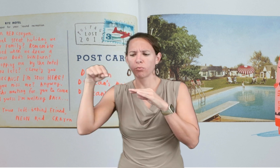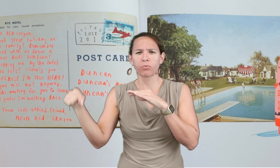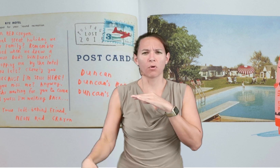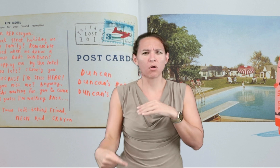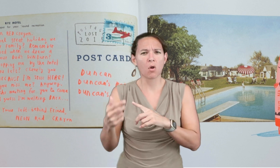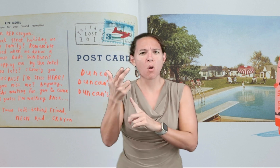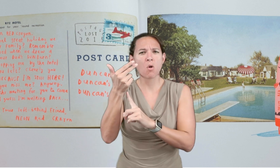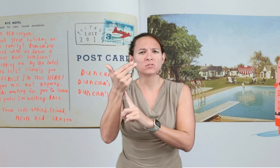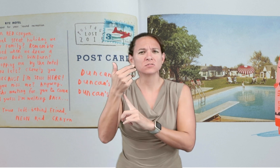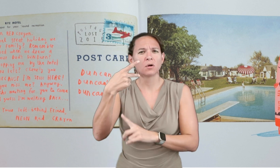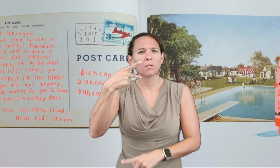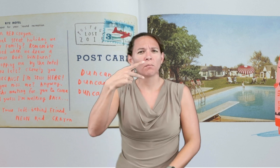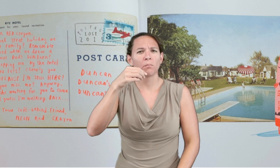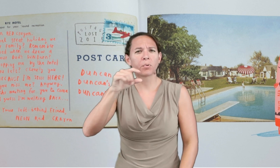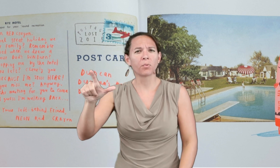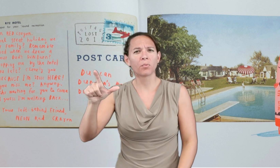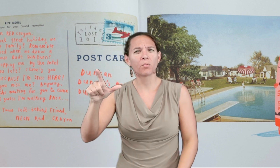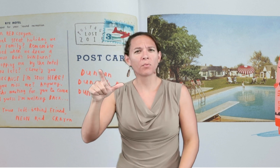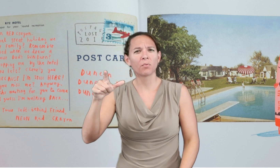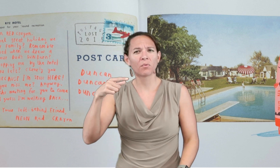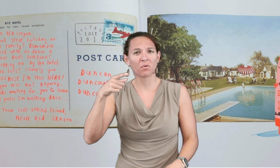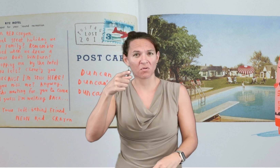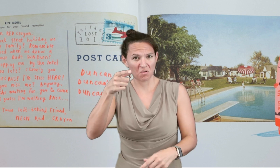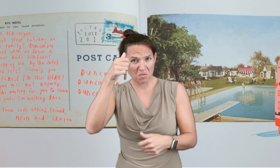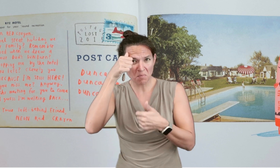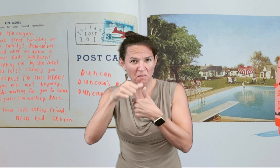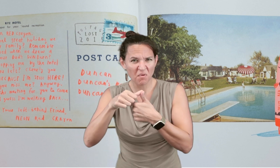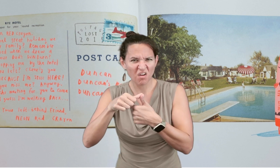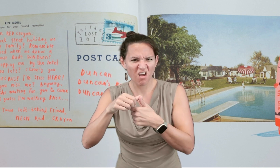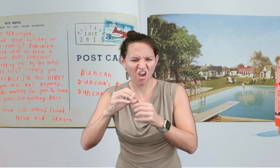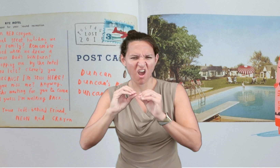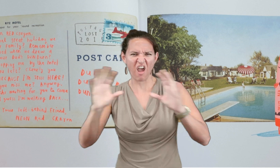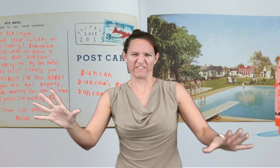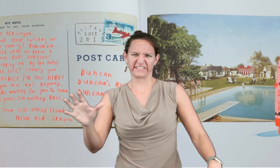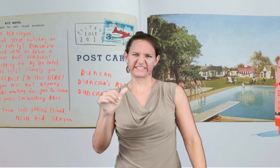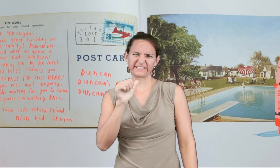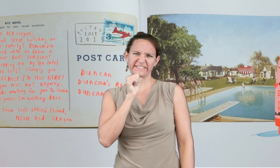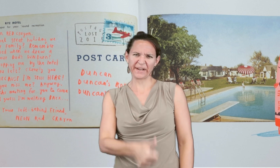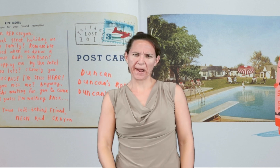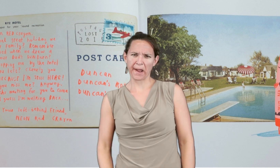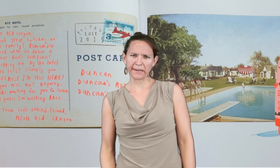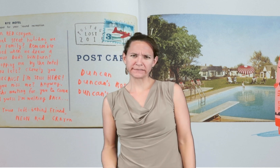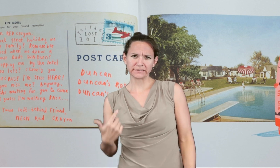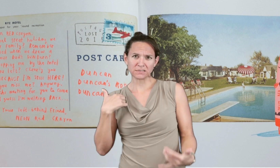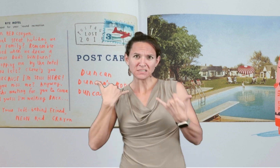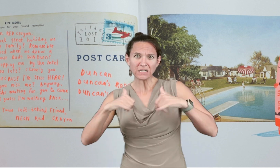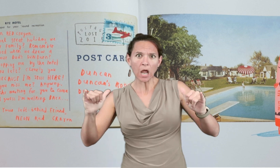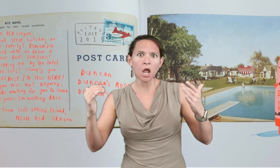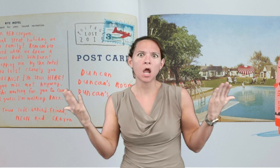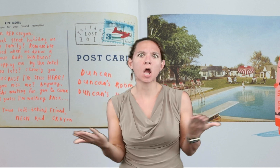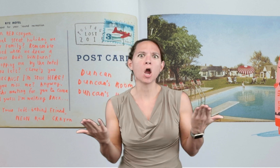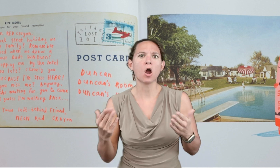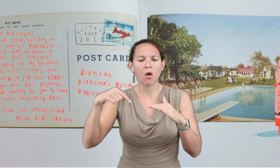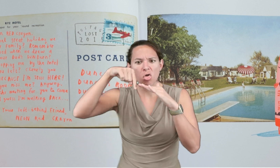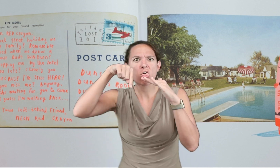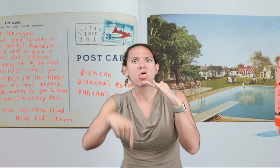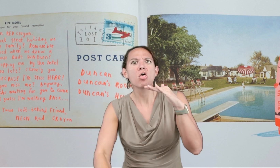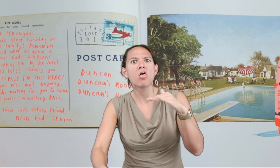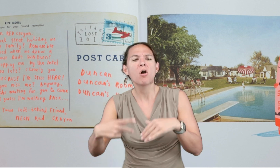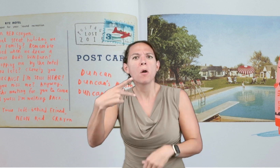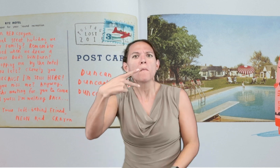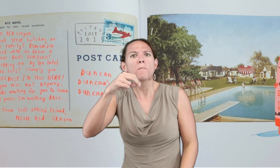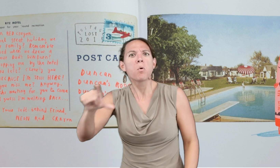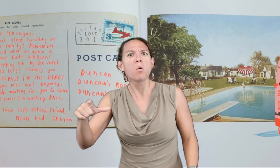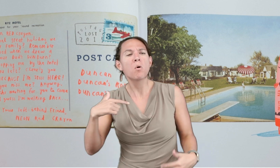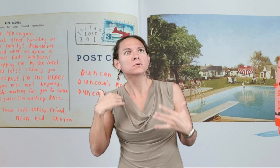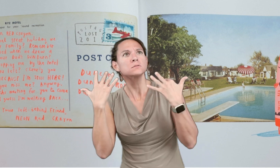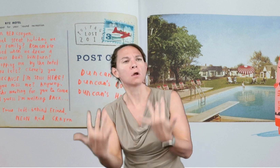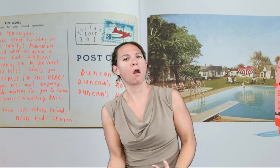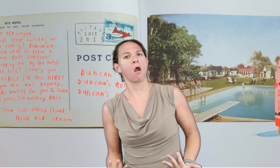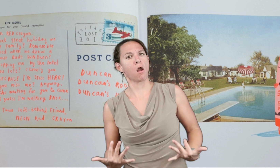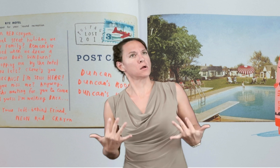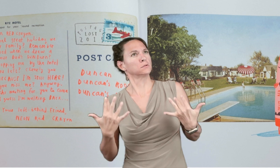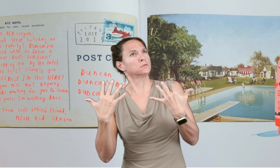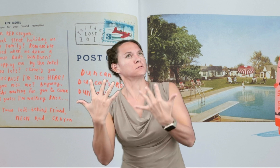Remember dropping me in the hotel pool? Clearly not! Because Iʻm still here! Still down in the